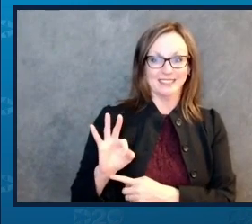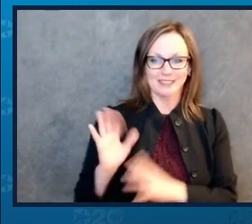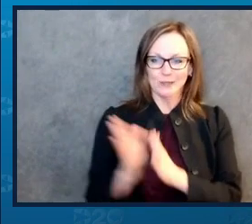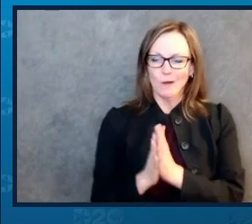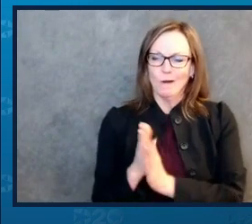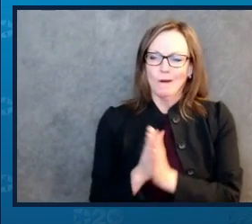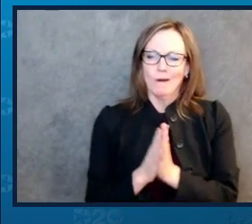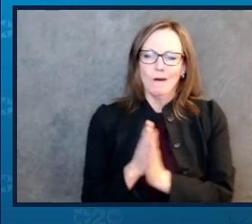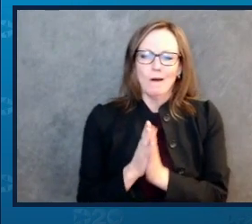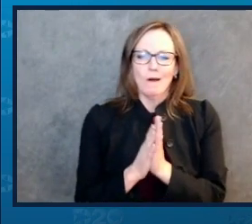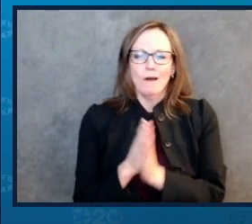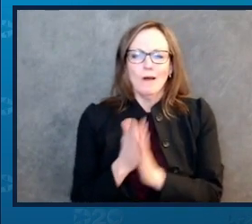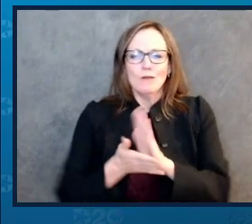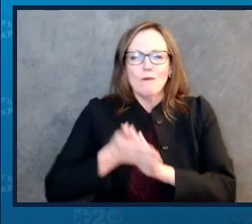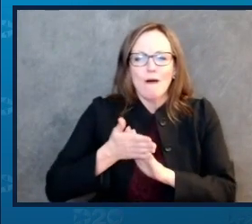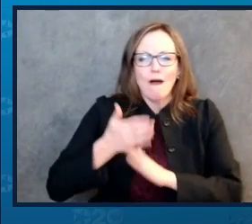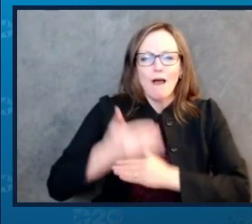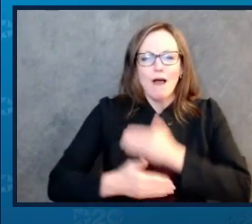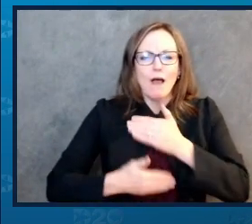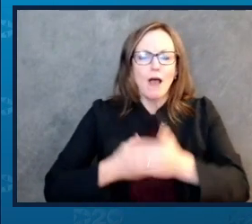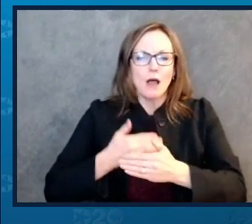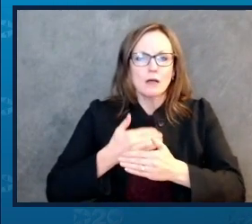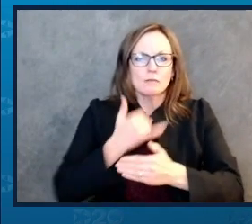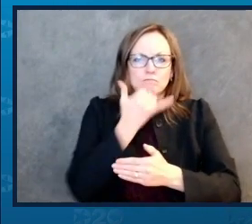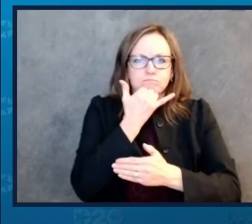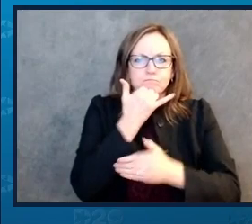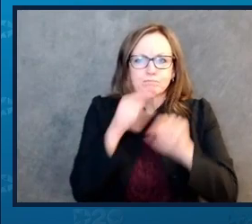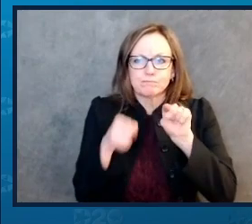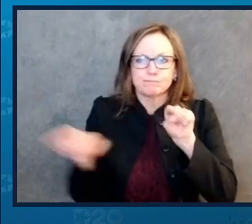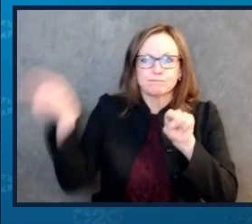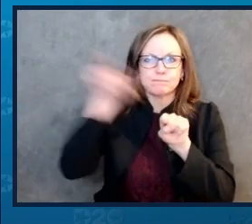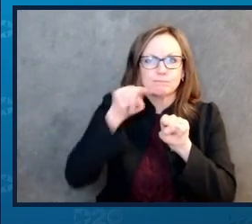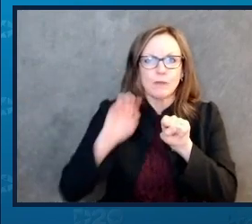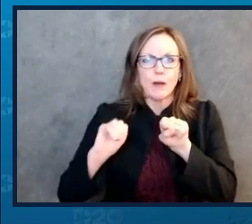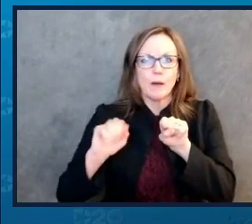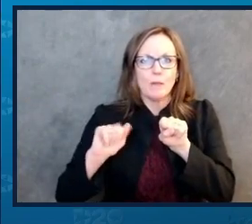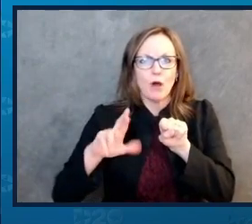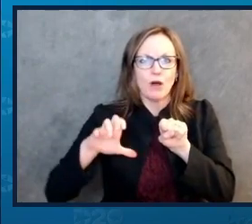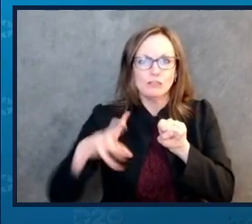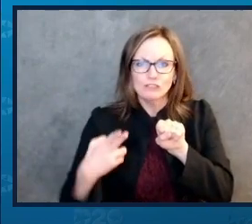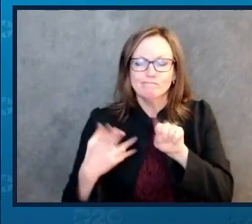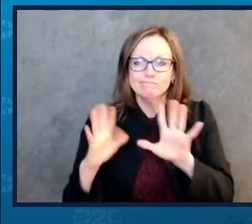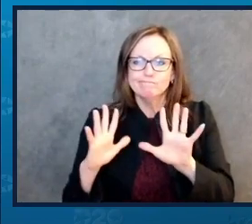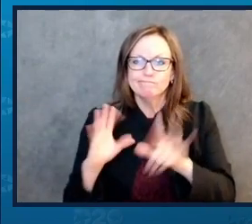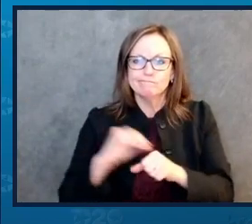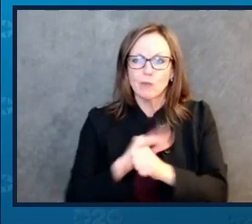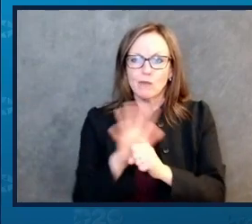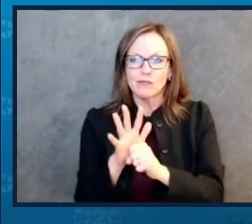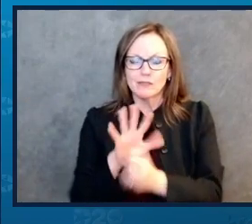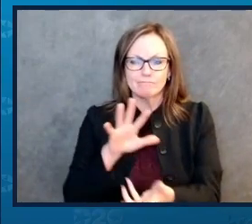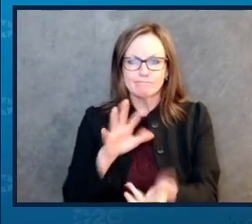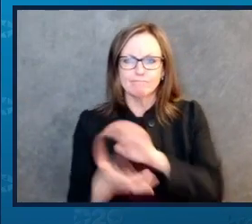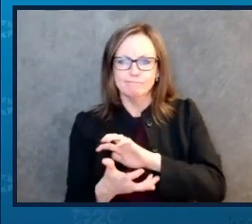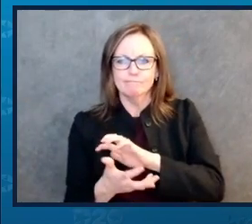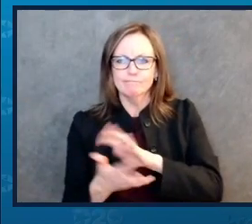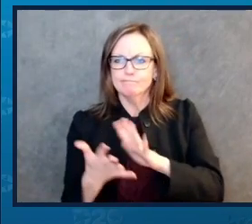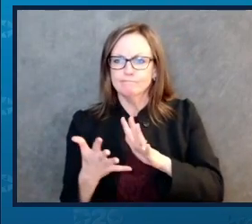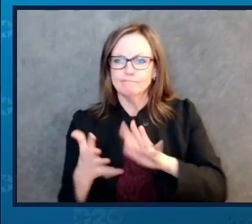MY GLEAM, THEY ARE GONE. I REACHED OUT TO MY BANK BUT THEY SAY THEYED INTO MORE MONEY. IT IS GOING TO A LOT OF THE